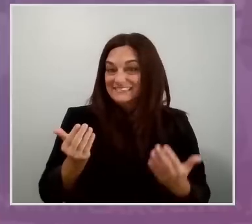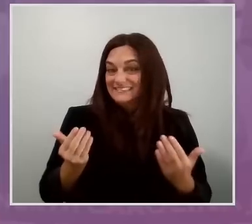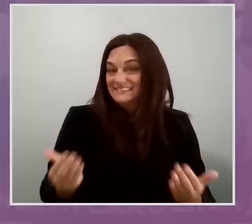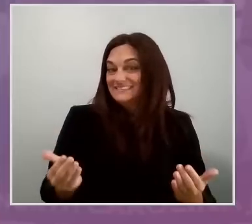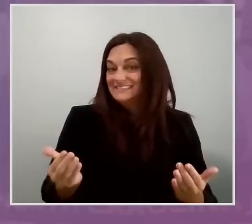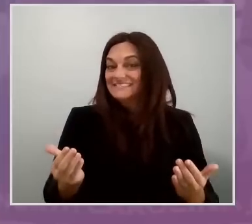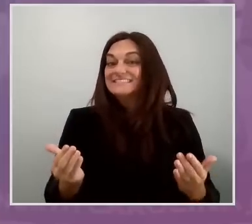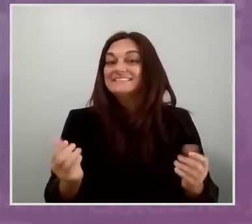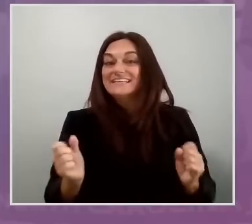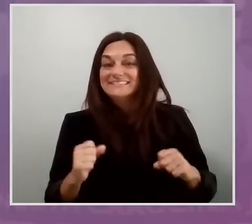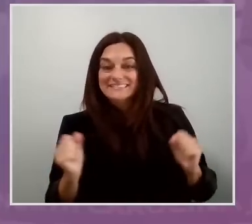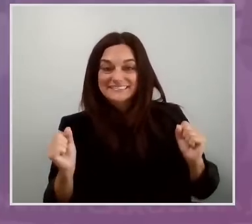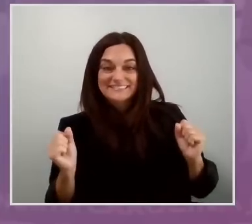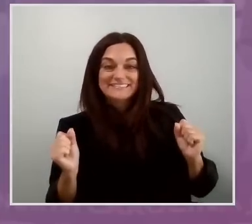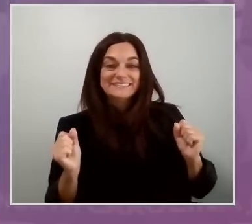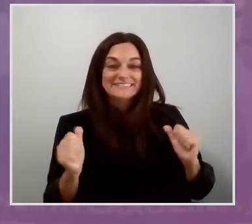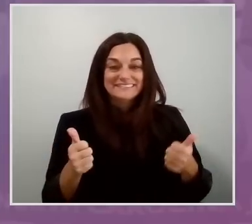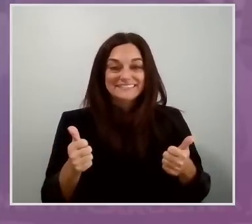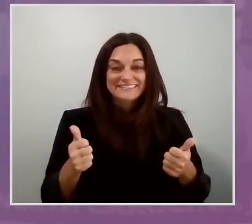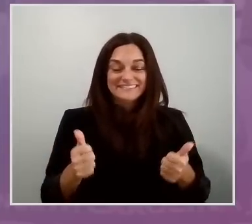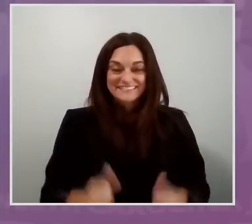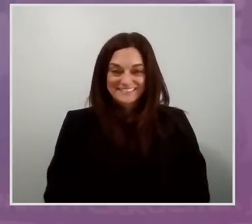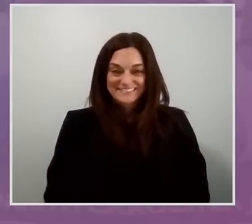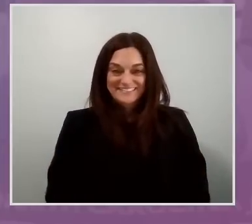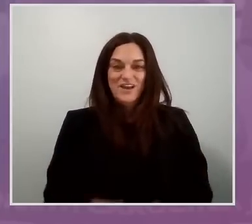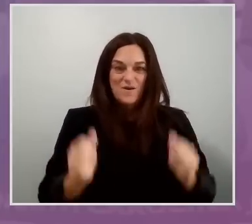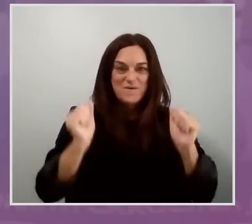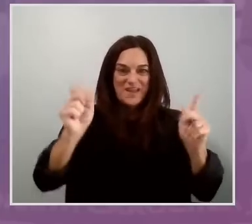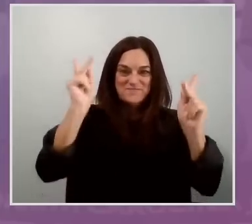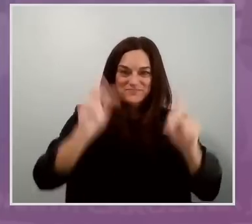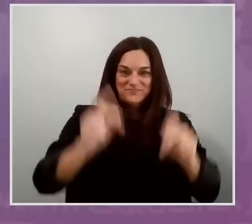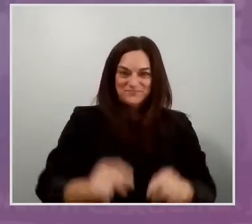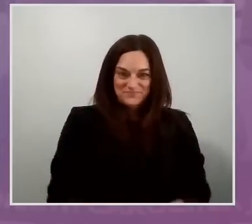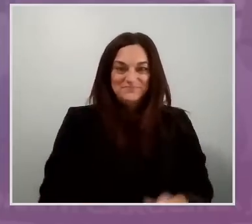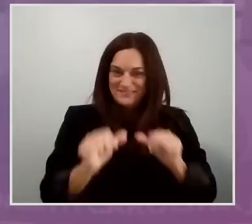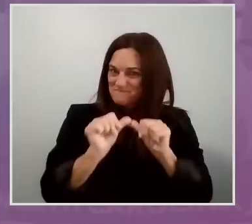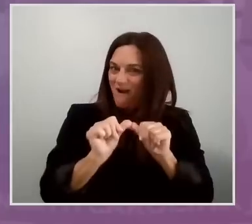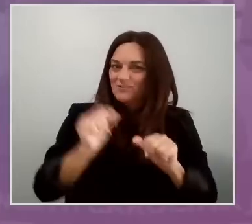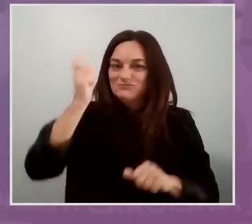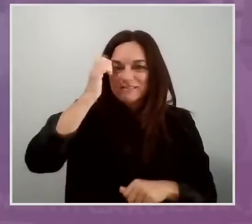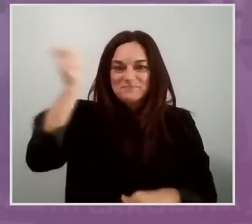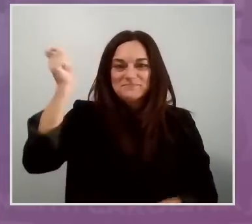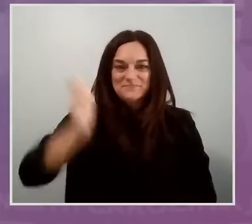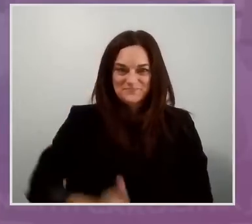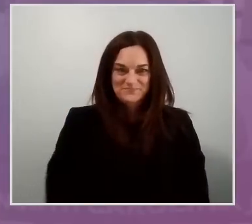TODAY>> I DON'T HEAR ANYTHING. I DON'T HEAR ANYTHING. HERE WE GO.